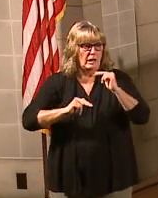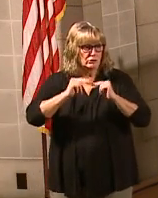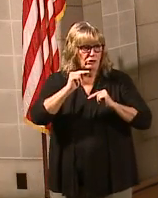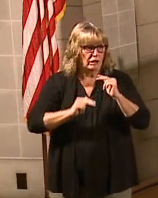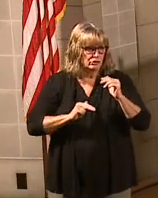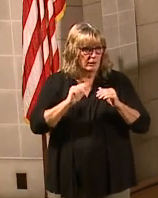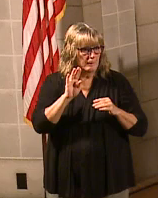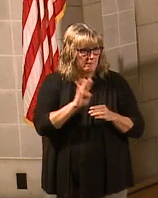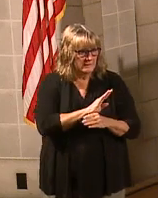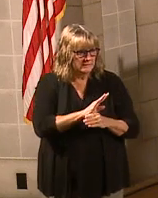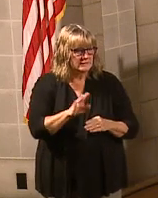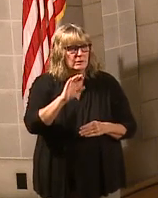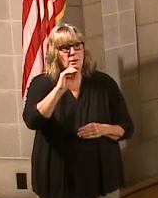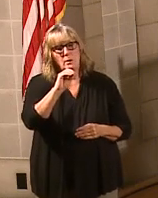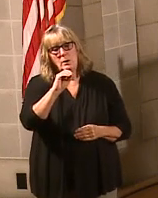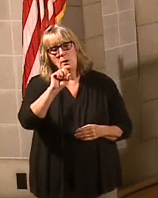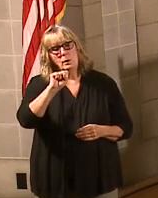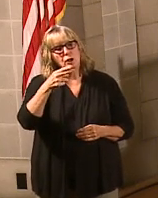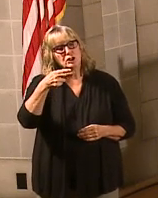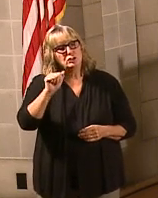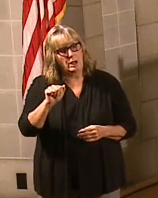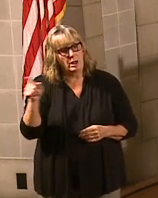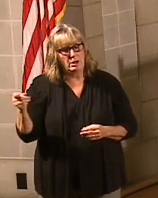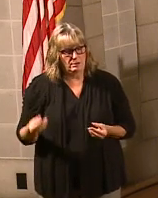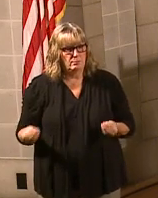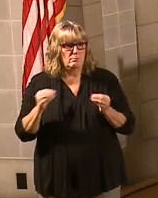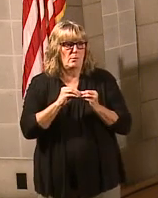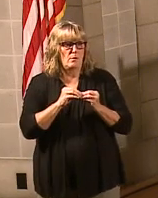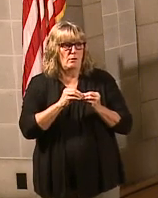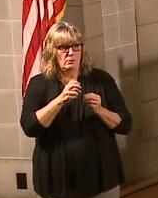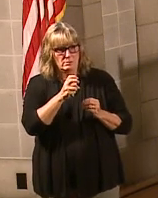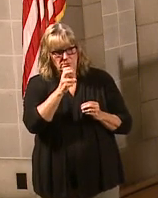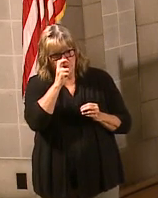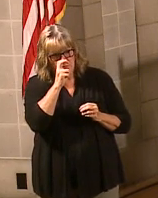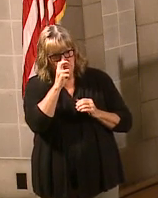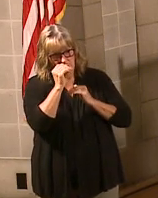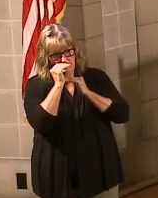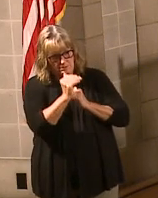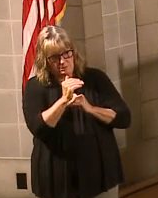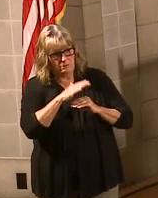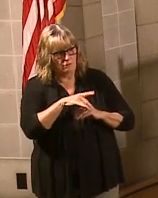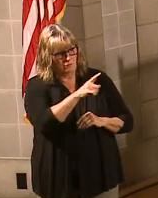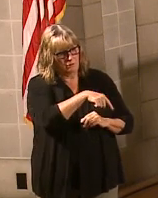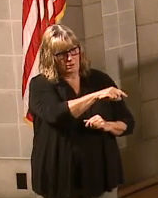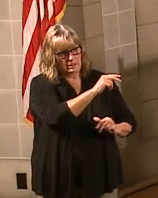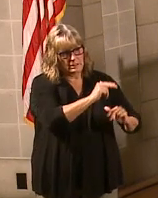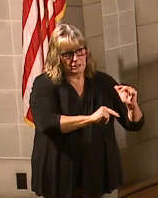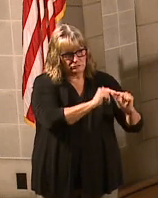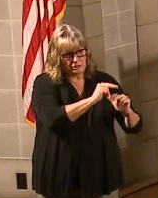TELL YOU ONE OTHER THING JUST